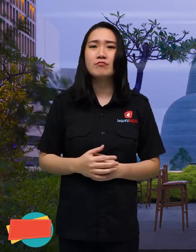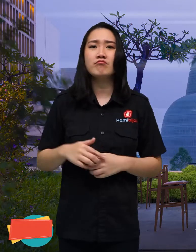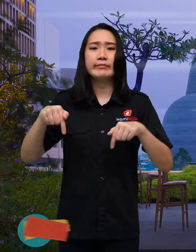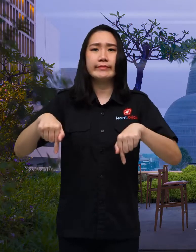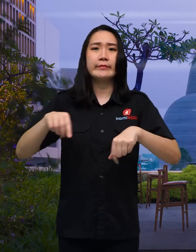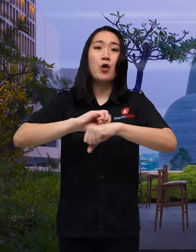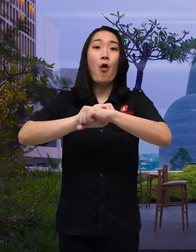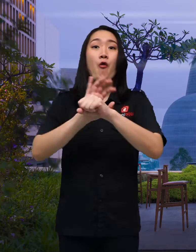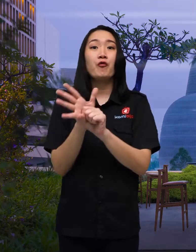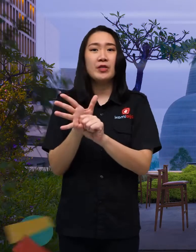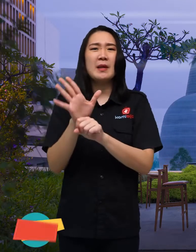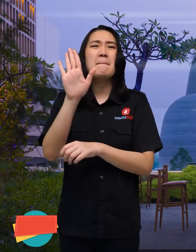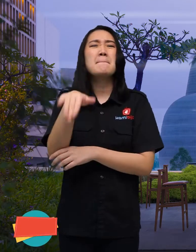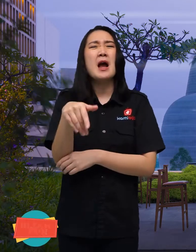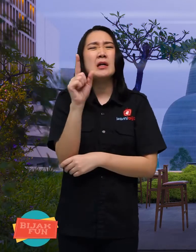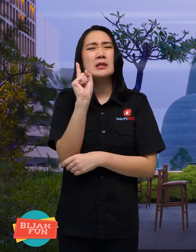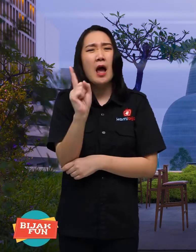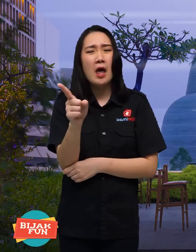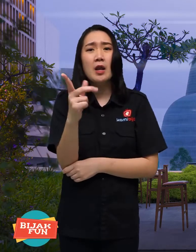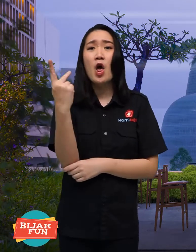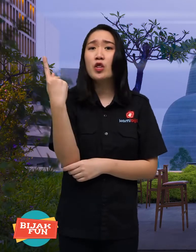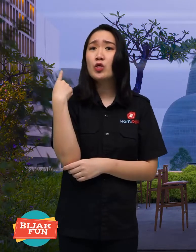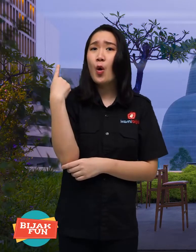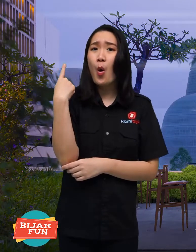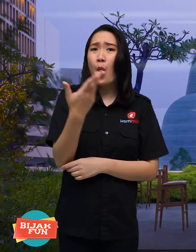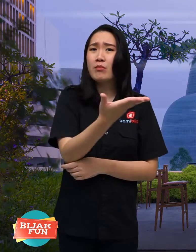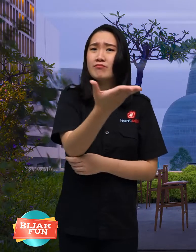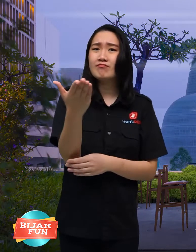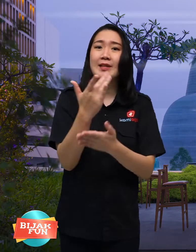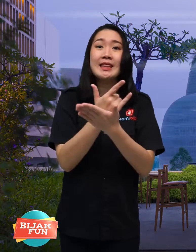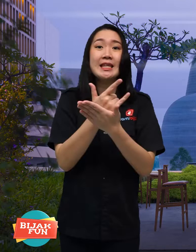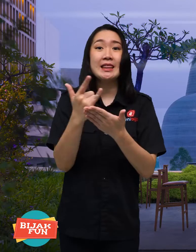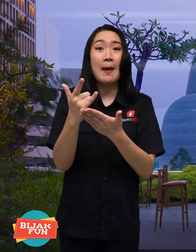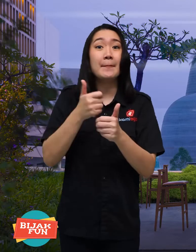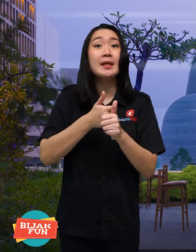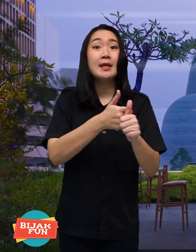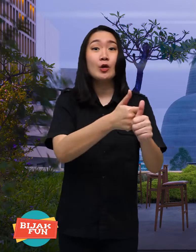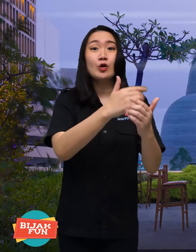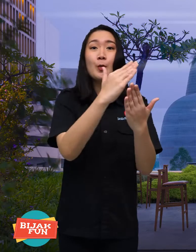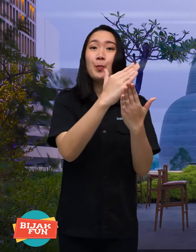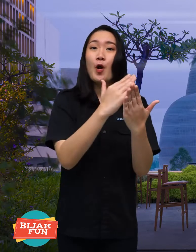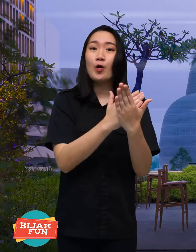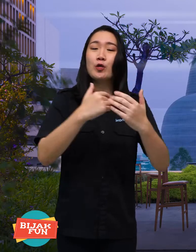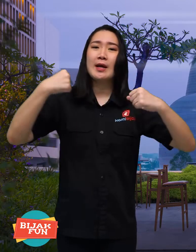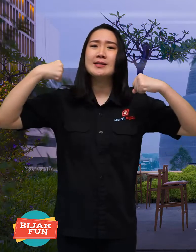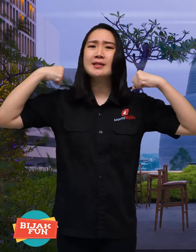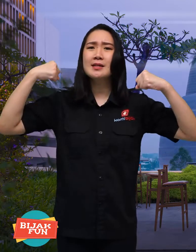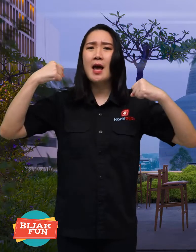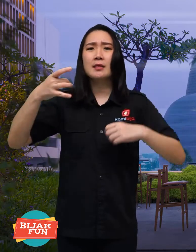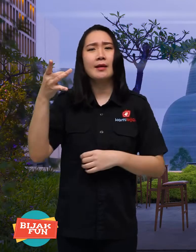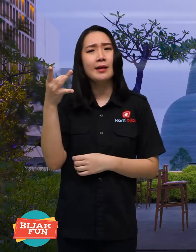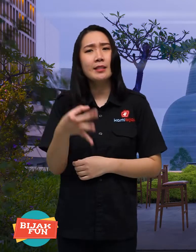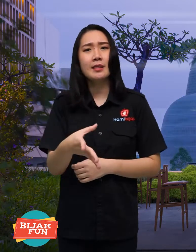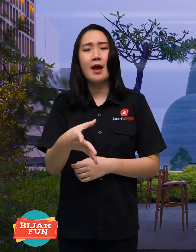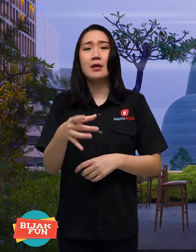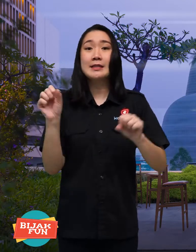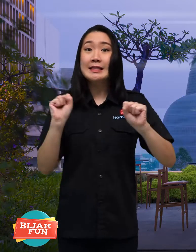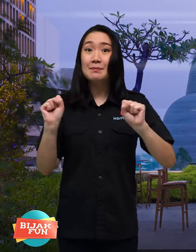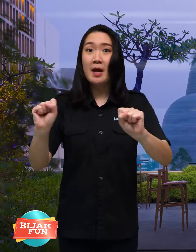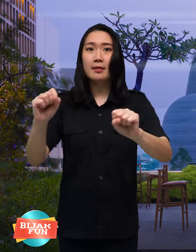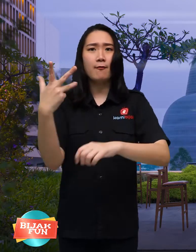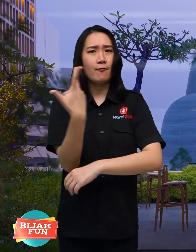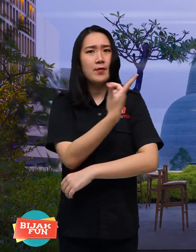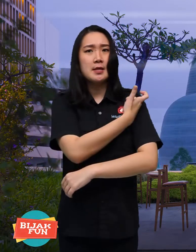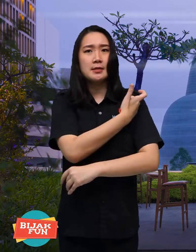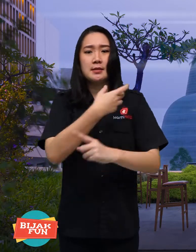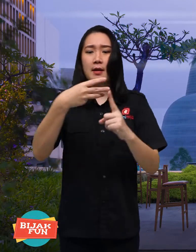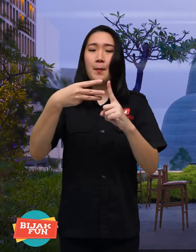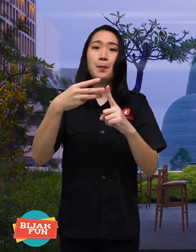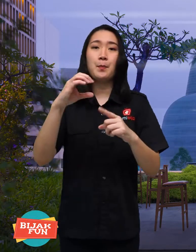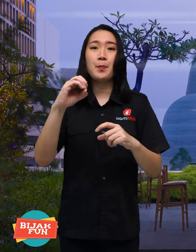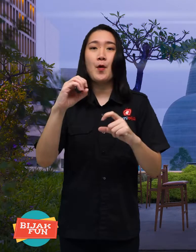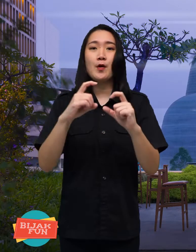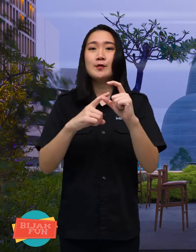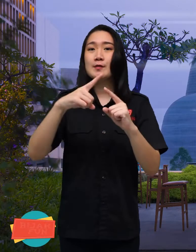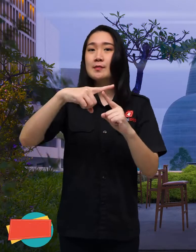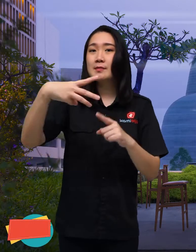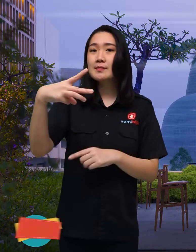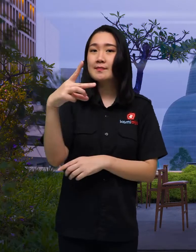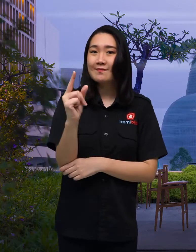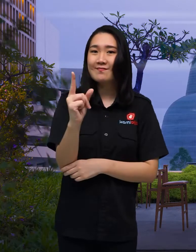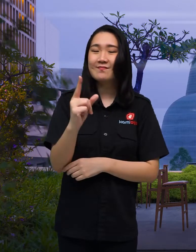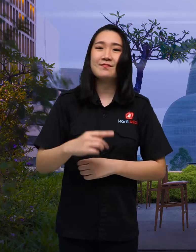Covid is still there, remember you guys still obey the protocol health closely and get booster vaccines right away.